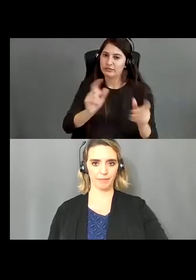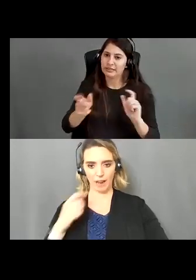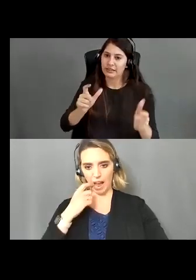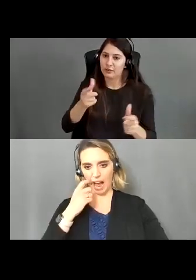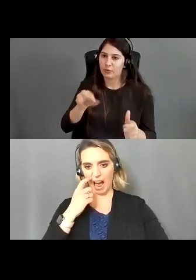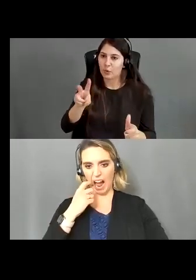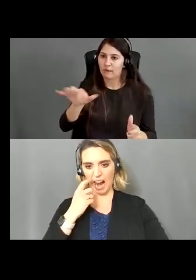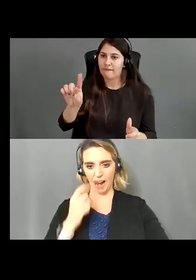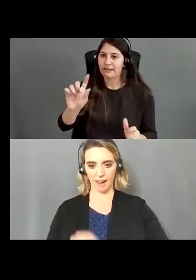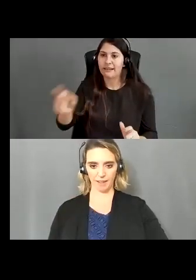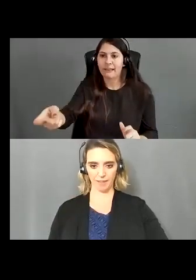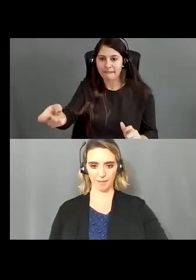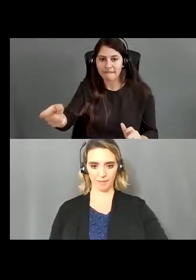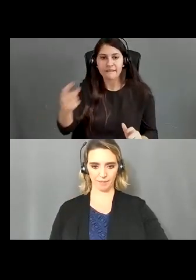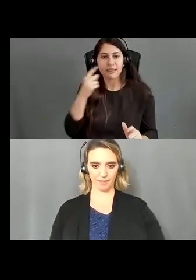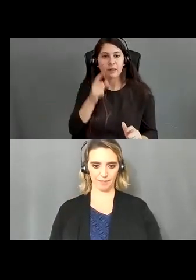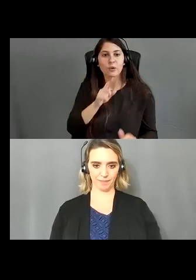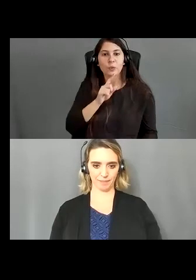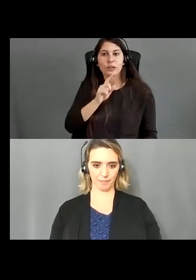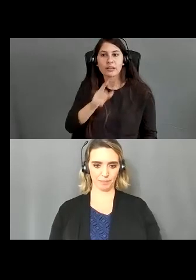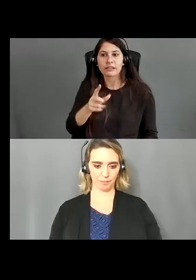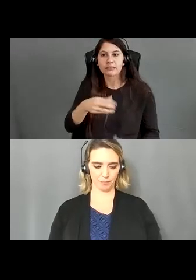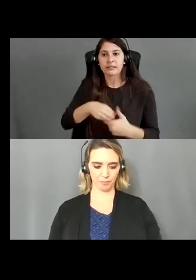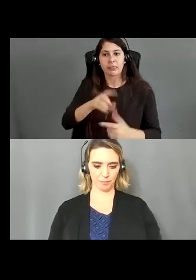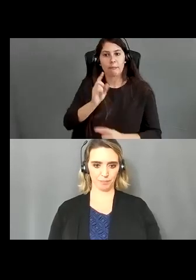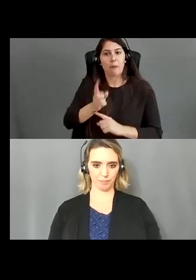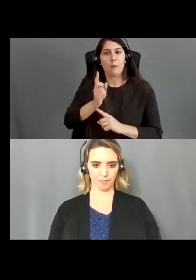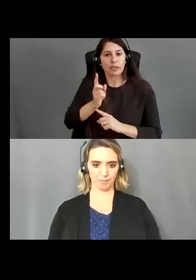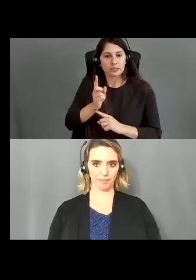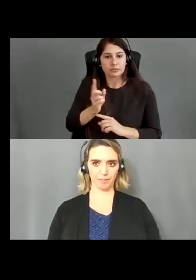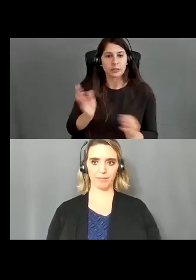I think really being in the moment and being more compassionate